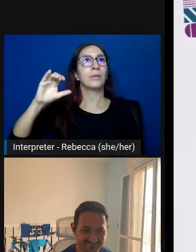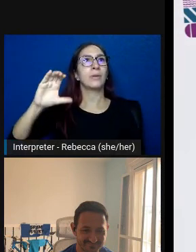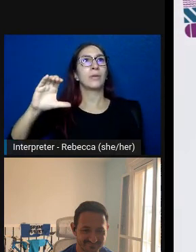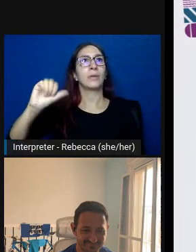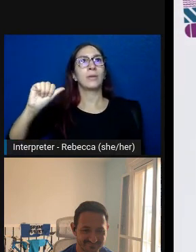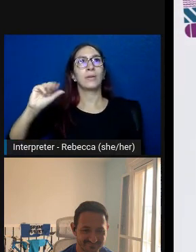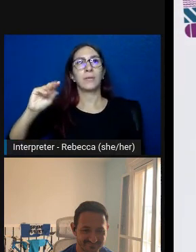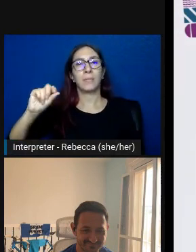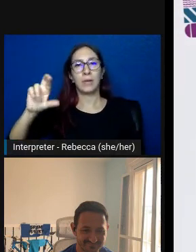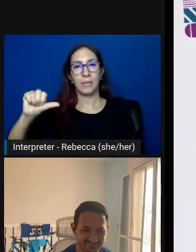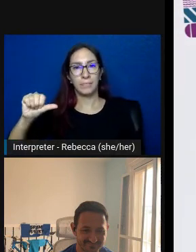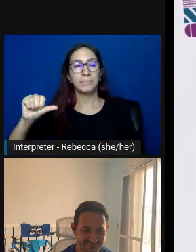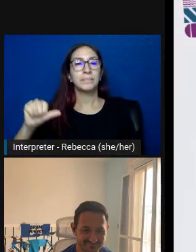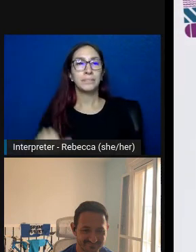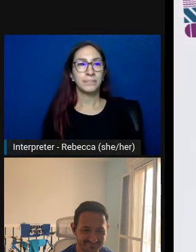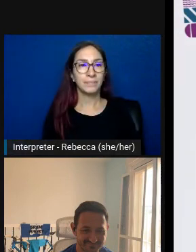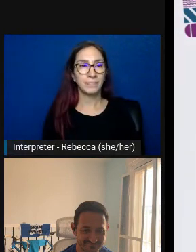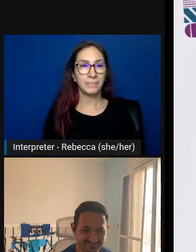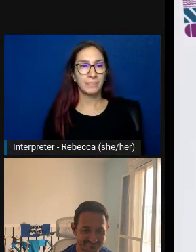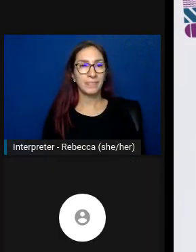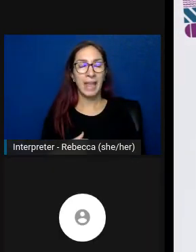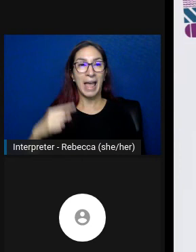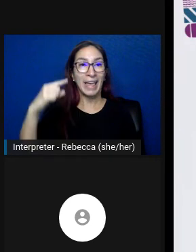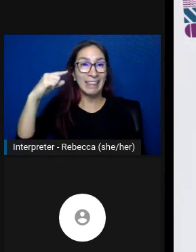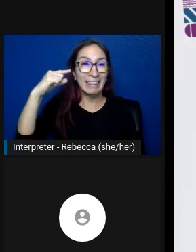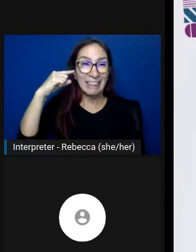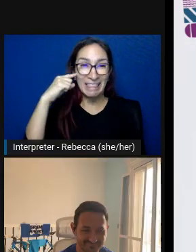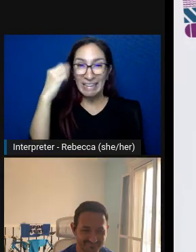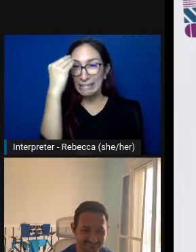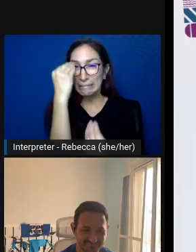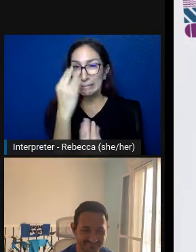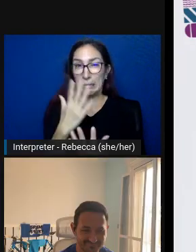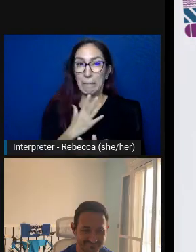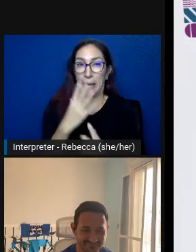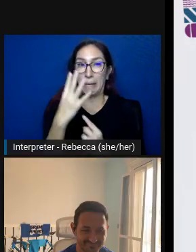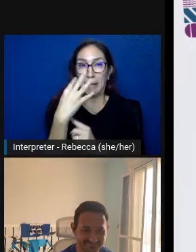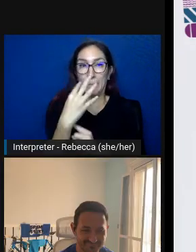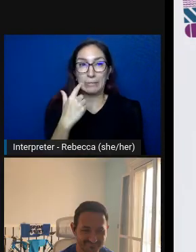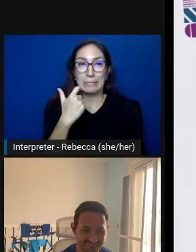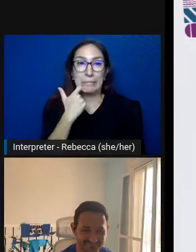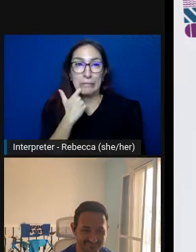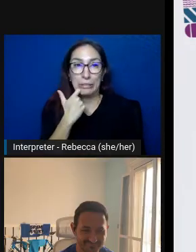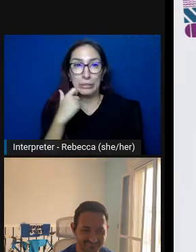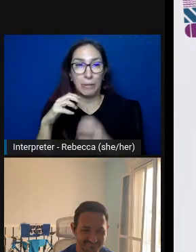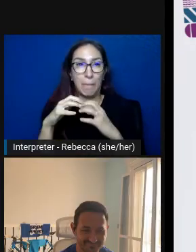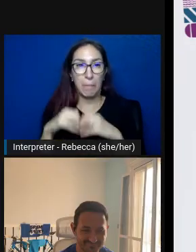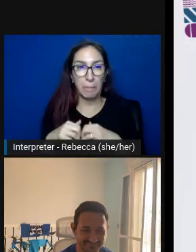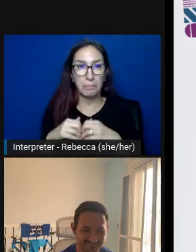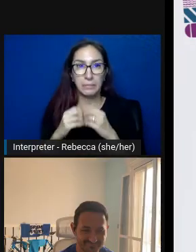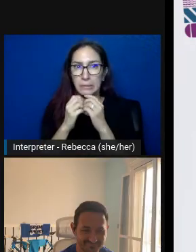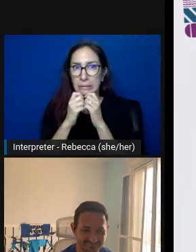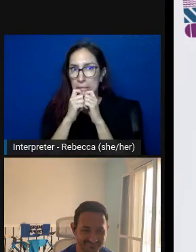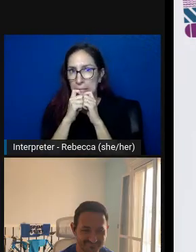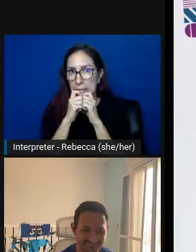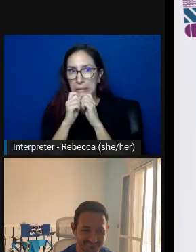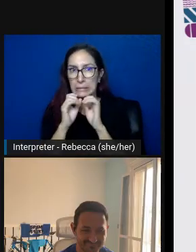I think my camera just can't. Okay, oh, sorry.